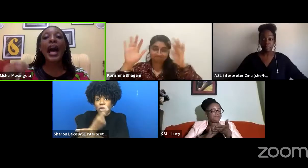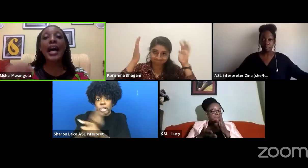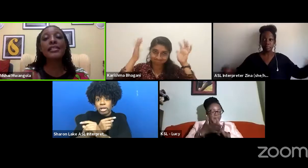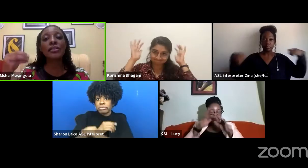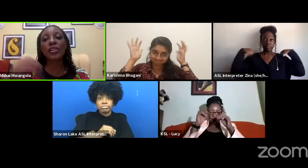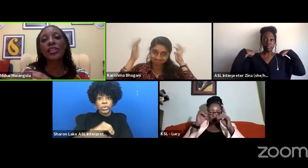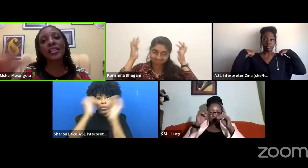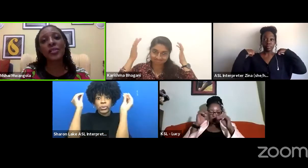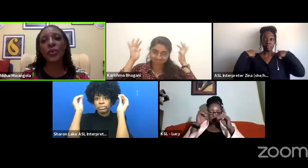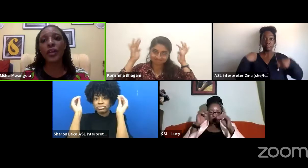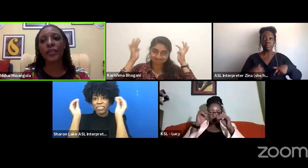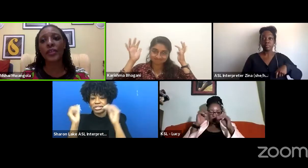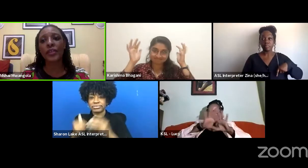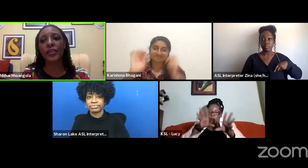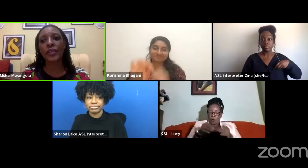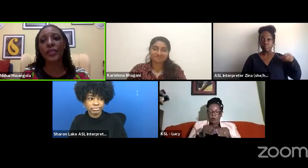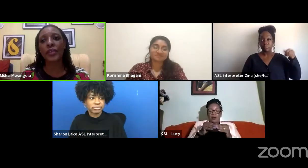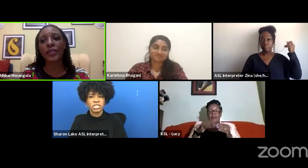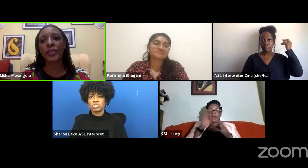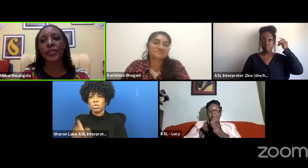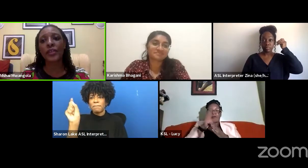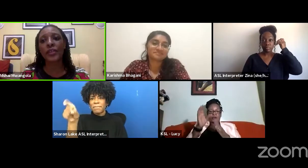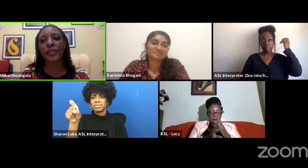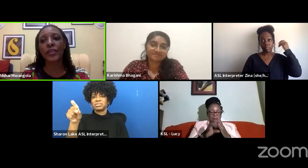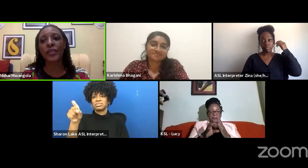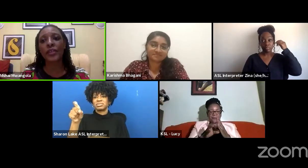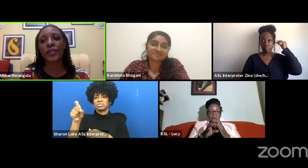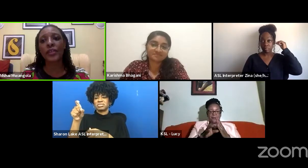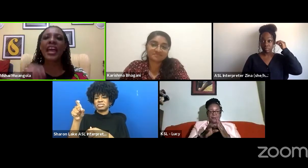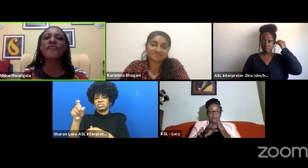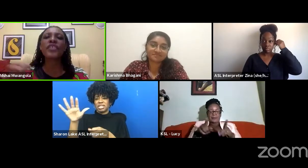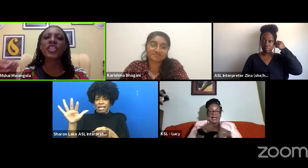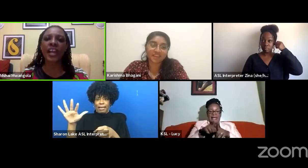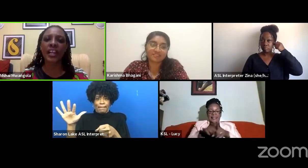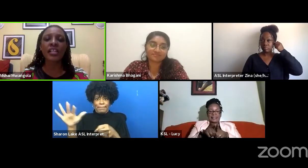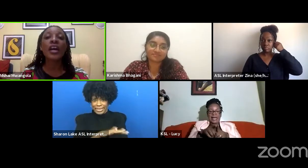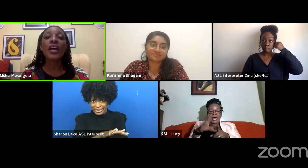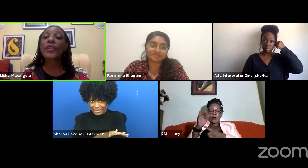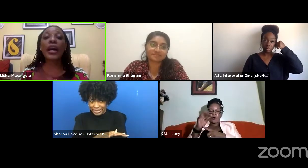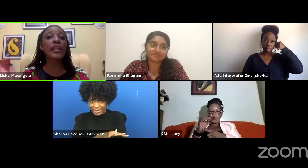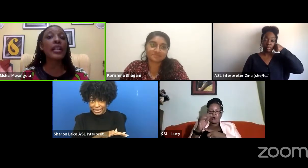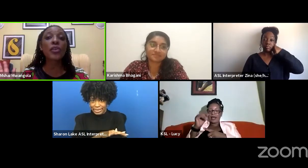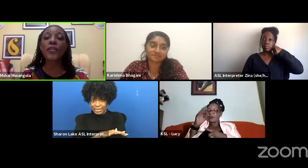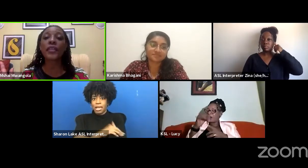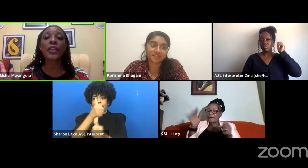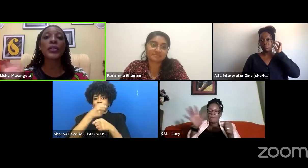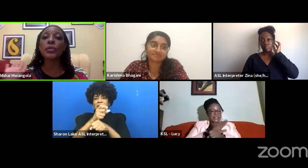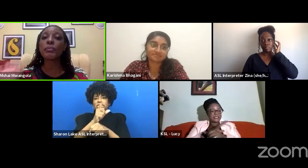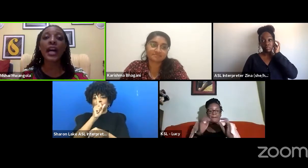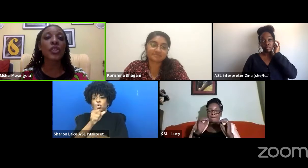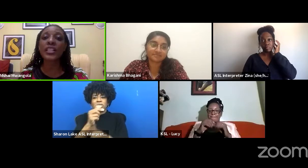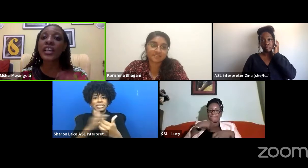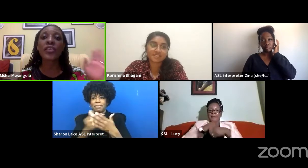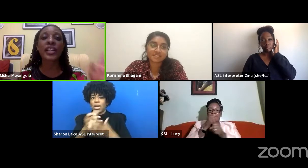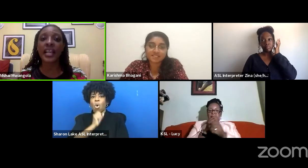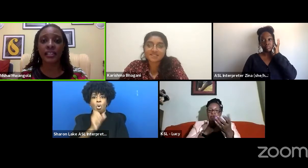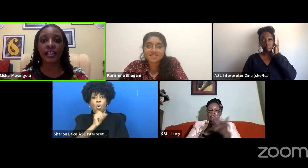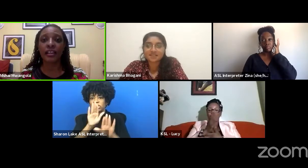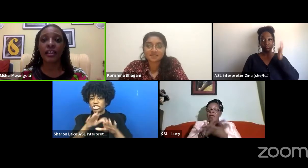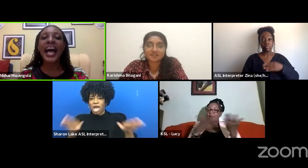as not just as co-curricular, completely, like making sure every child, regardless of whether they're going to be a doctor or a dancer,